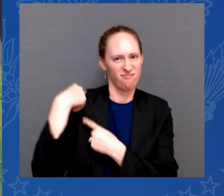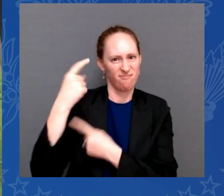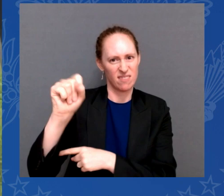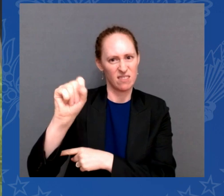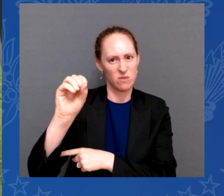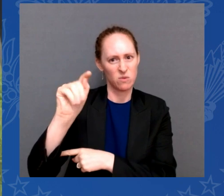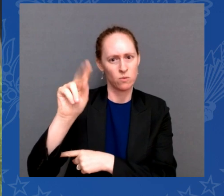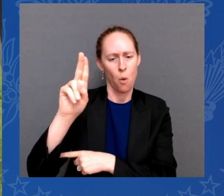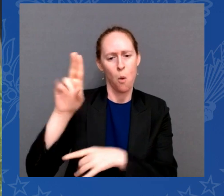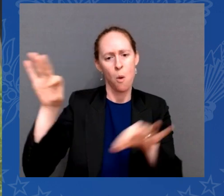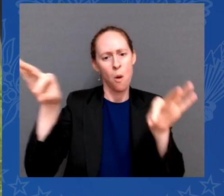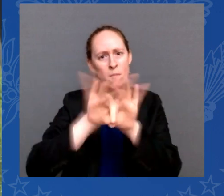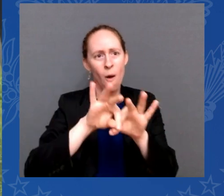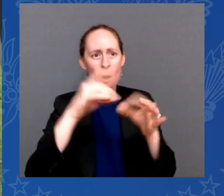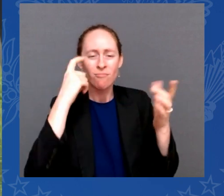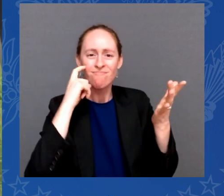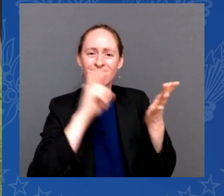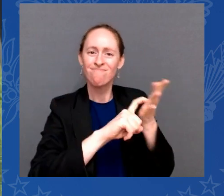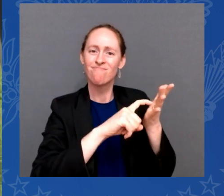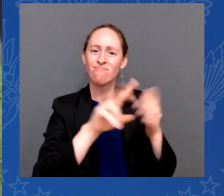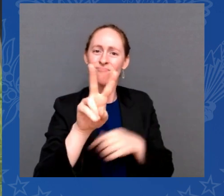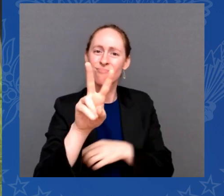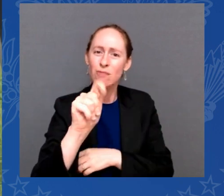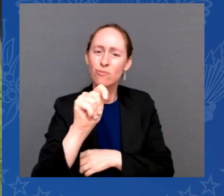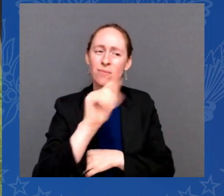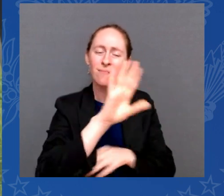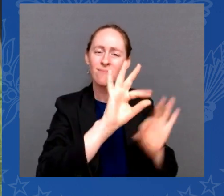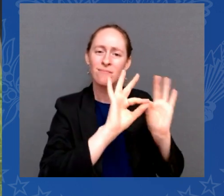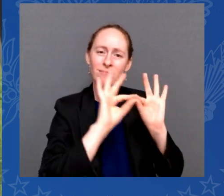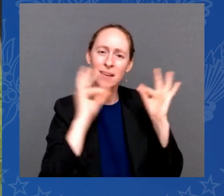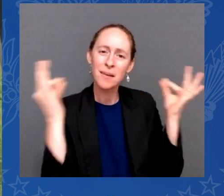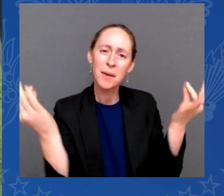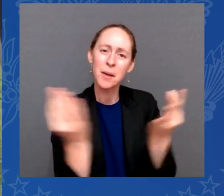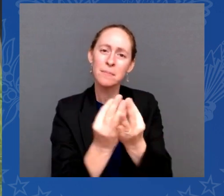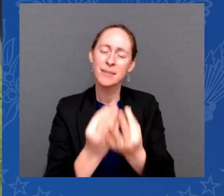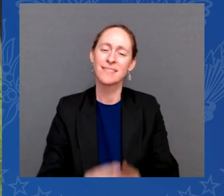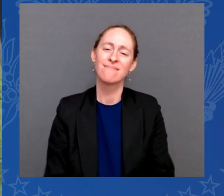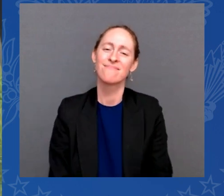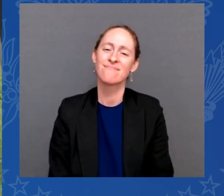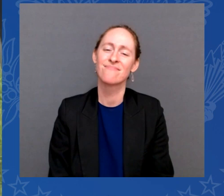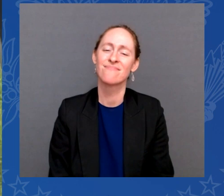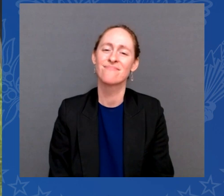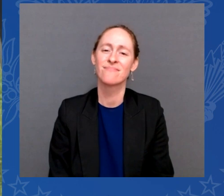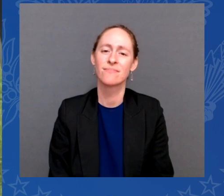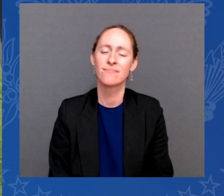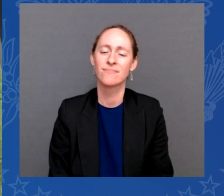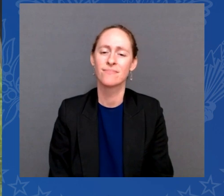As you know, among the conditions covered by the -- presumptively covered by the PACT Act